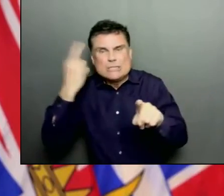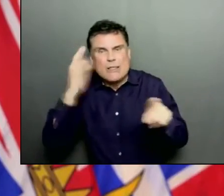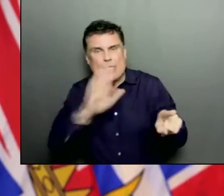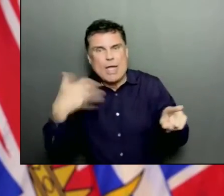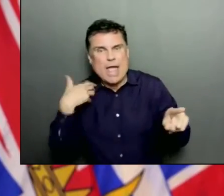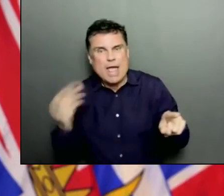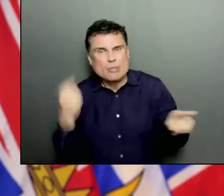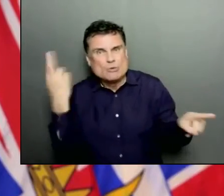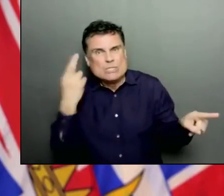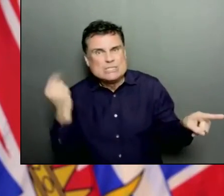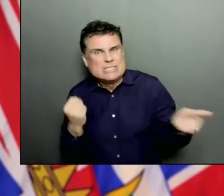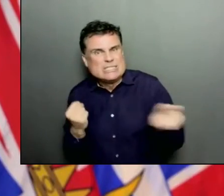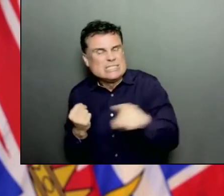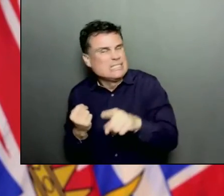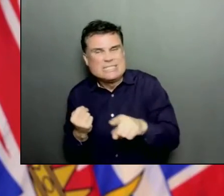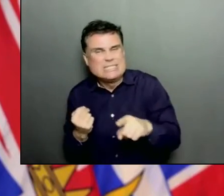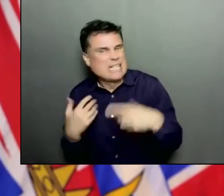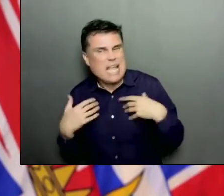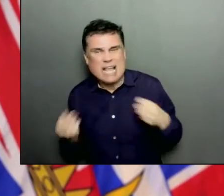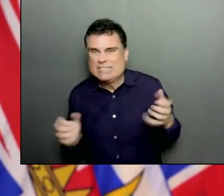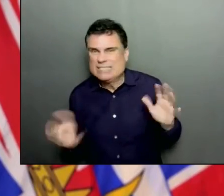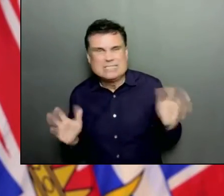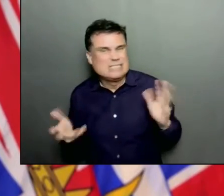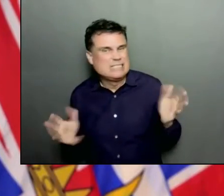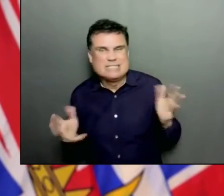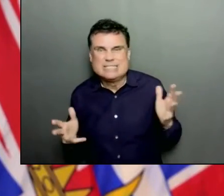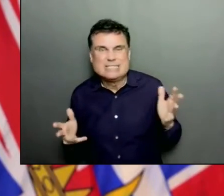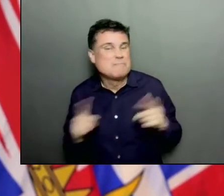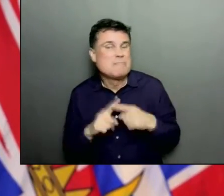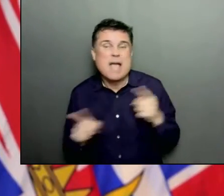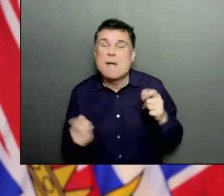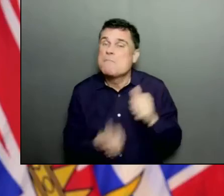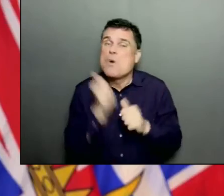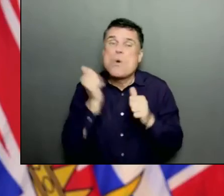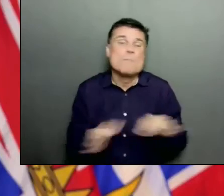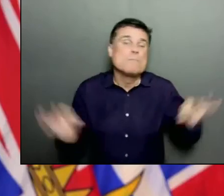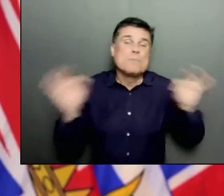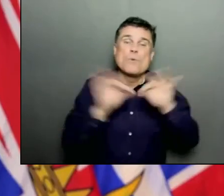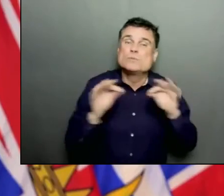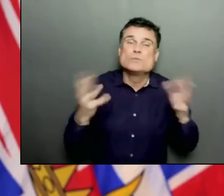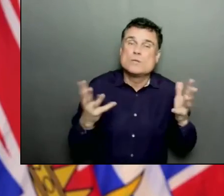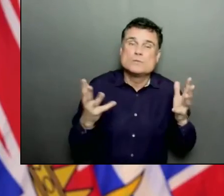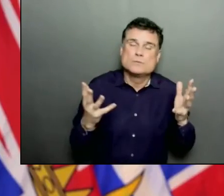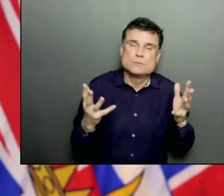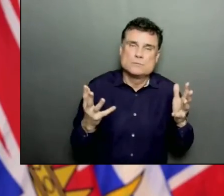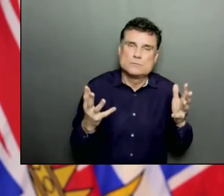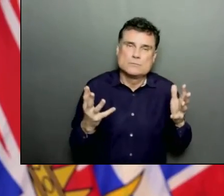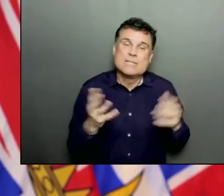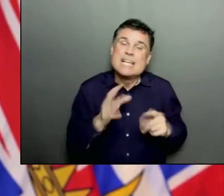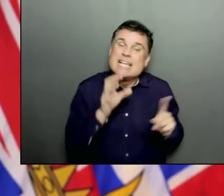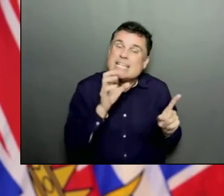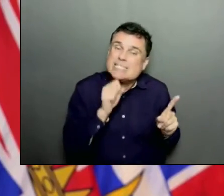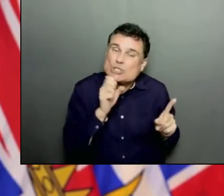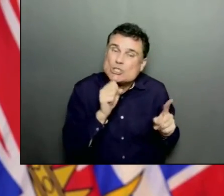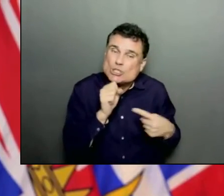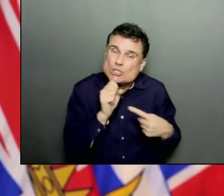age groups. Probably the national advisory committee recommends five year increments as vaccine